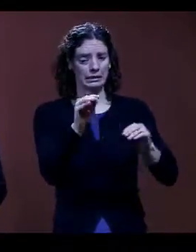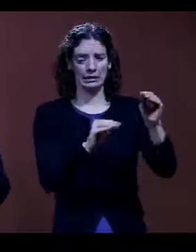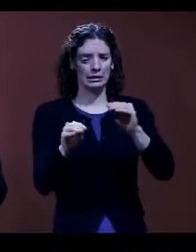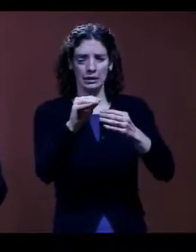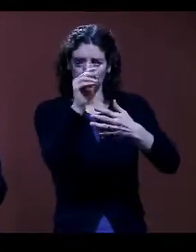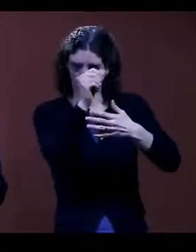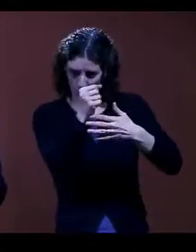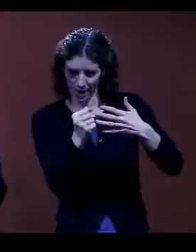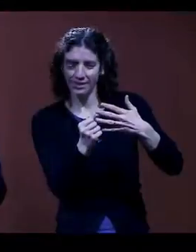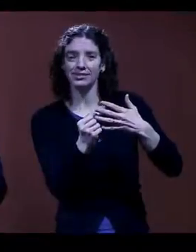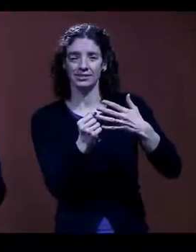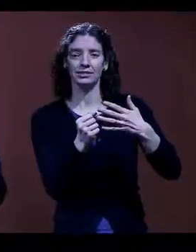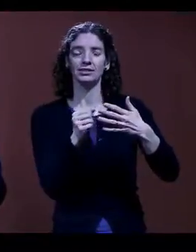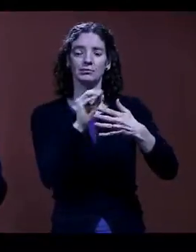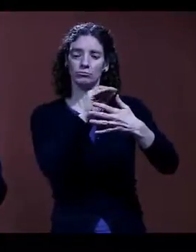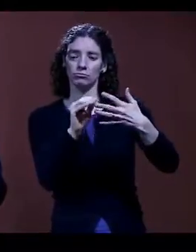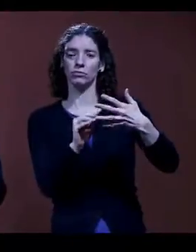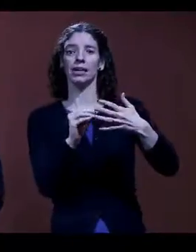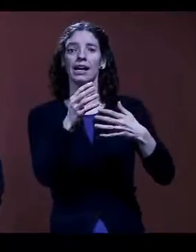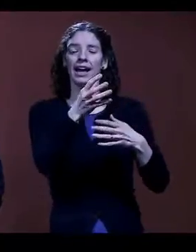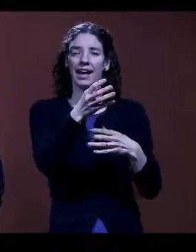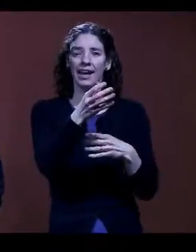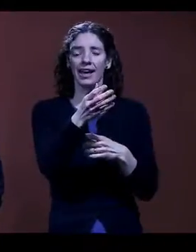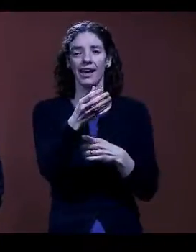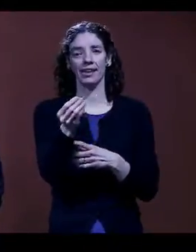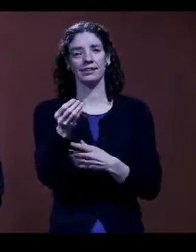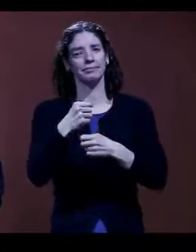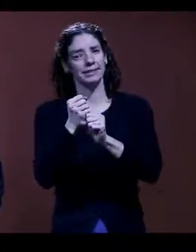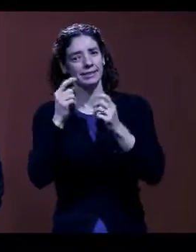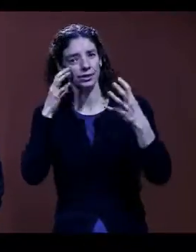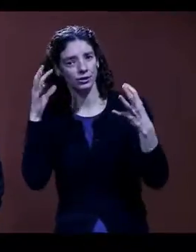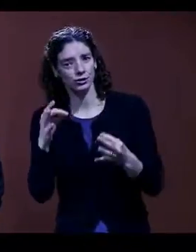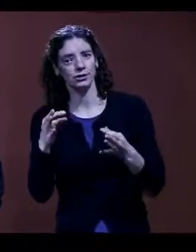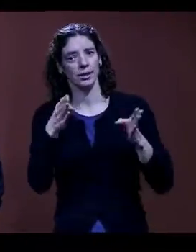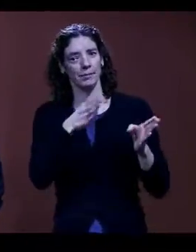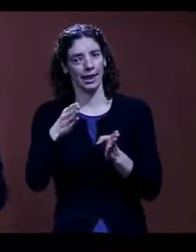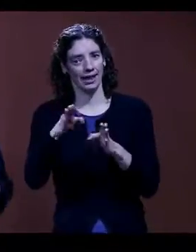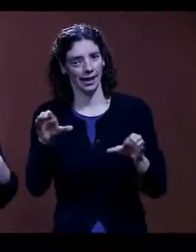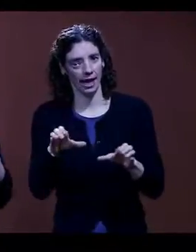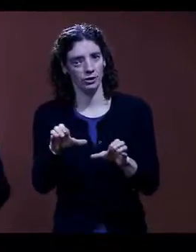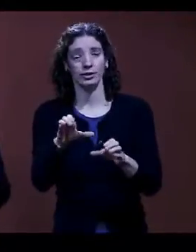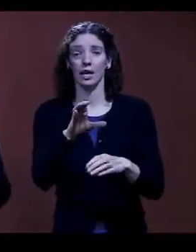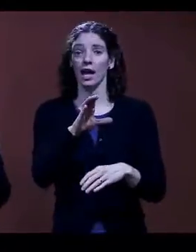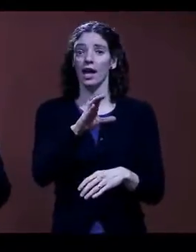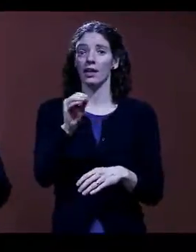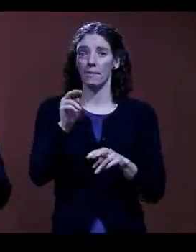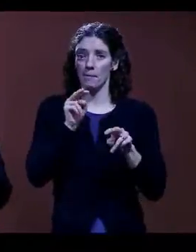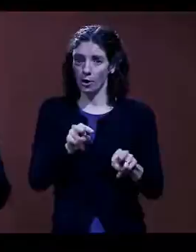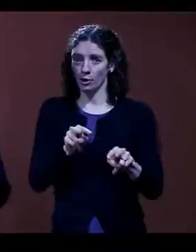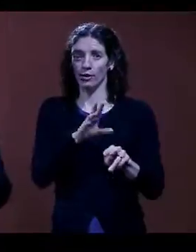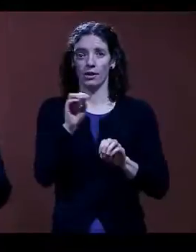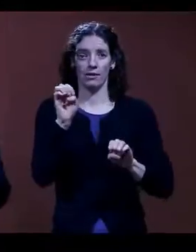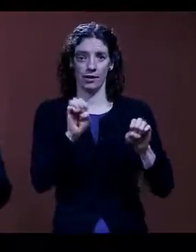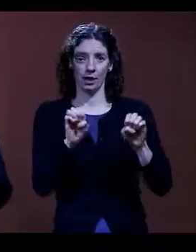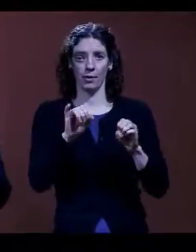selecting those specific strategies, making decisions and planning actions, and then really monitoring and evaluating those results over time